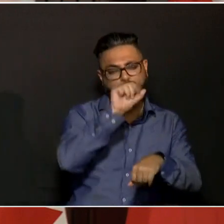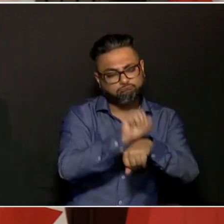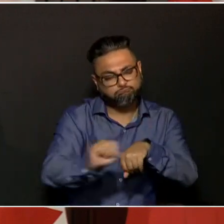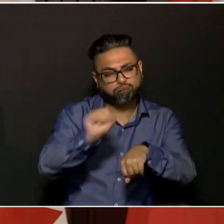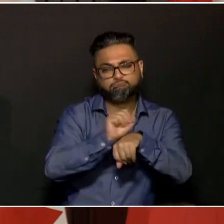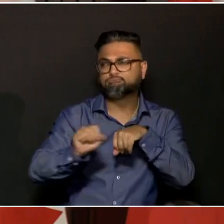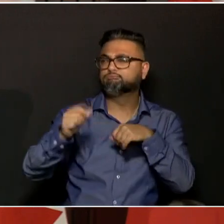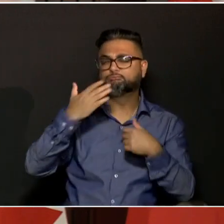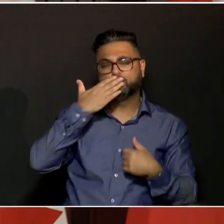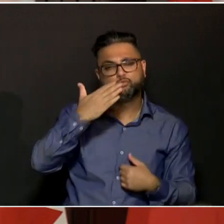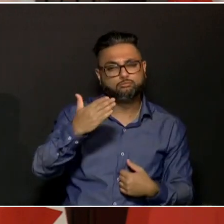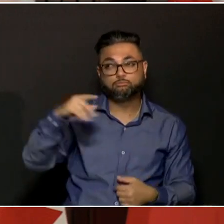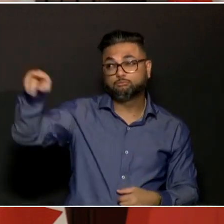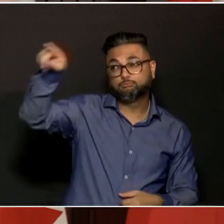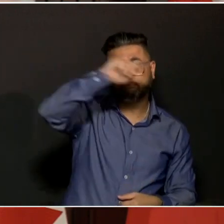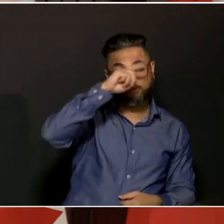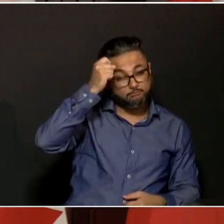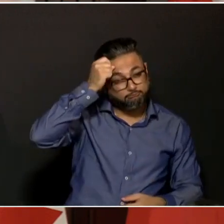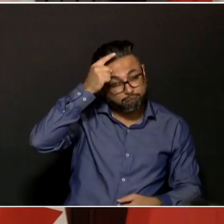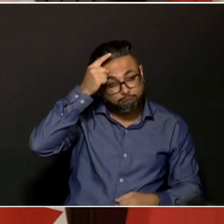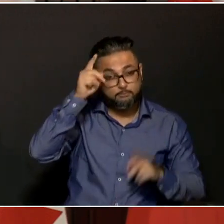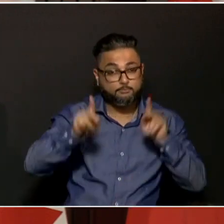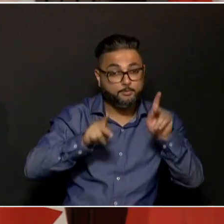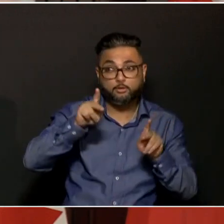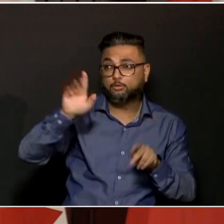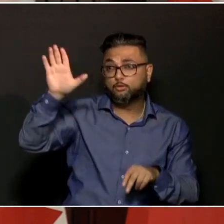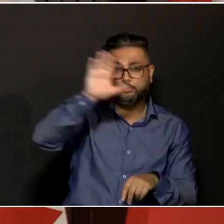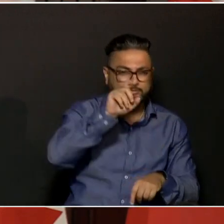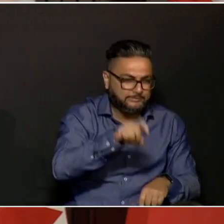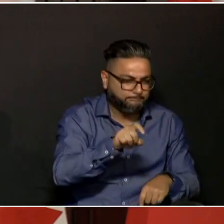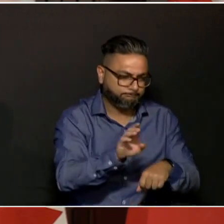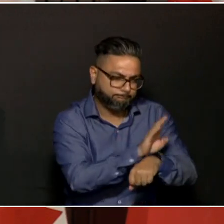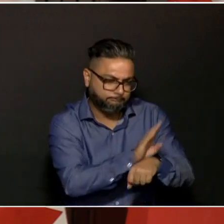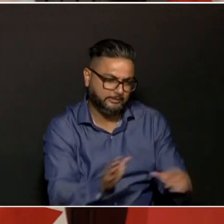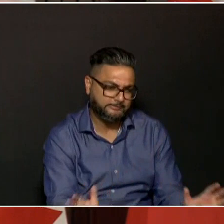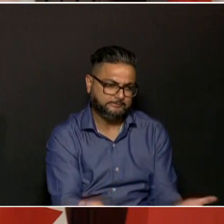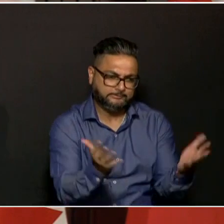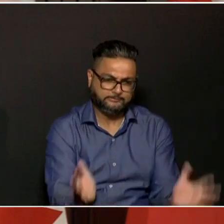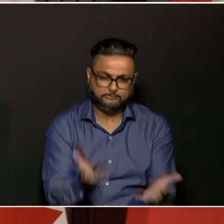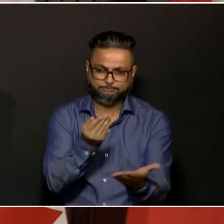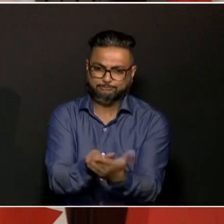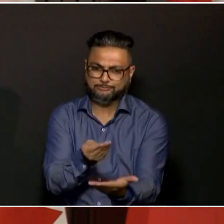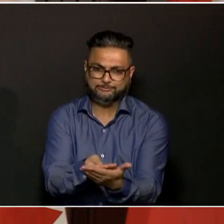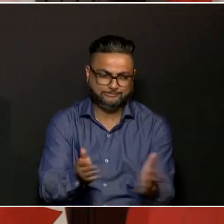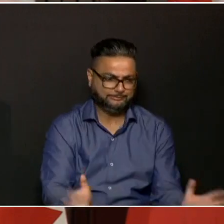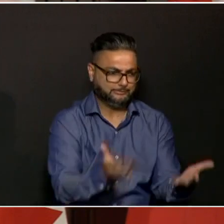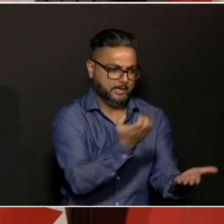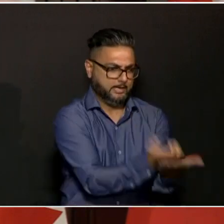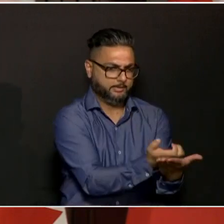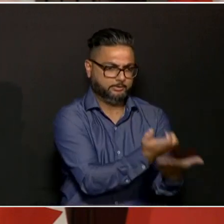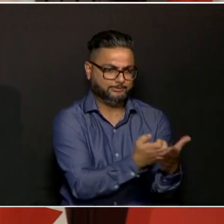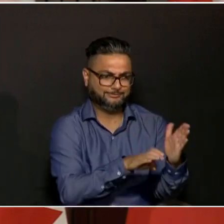have worked with us and they understand that we have to keep people's livelihoods going in the economy working,